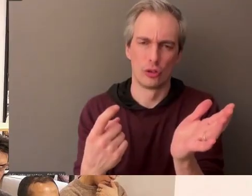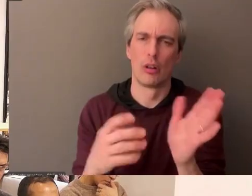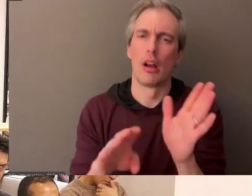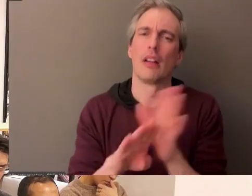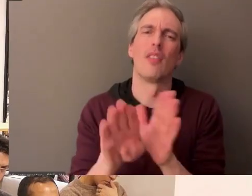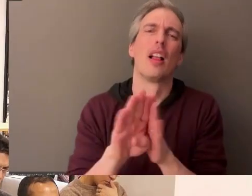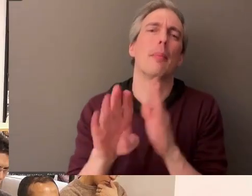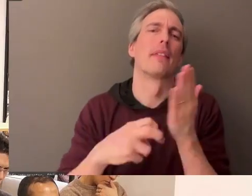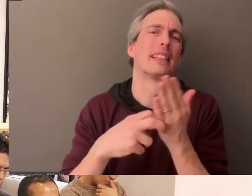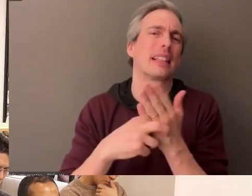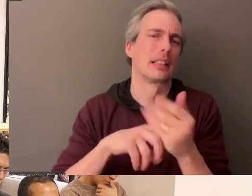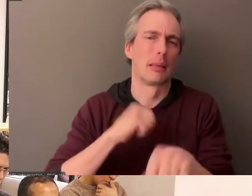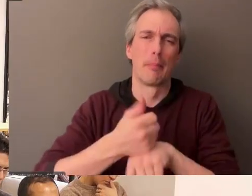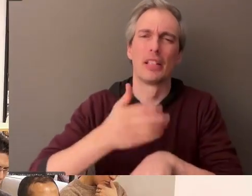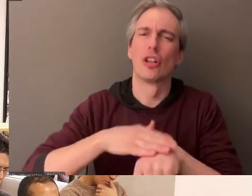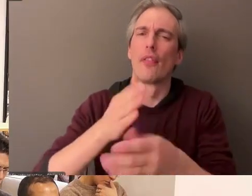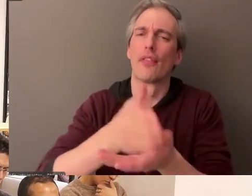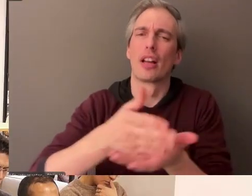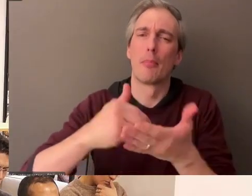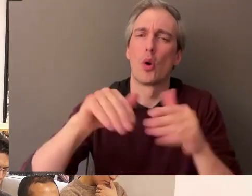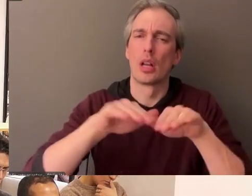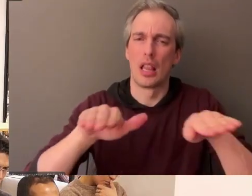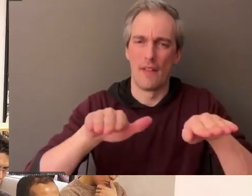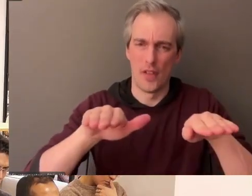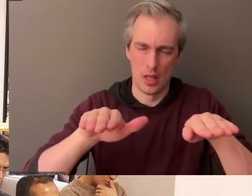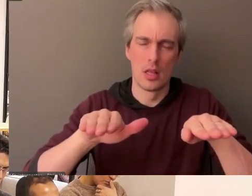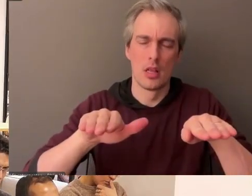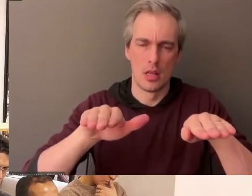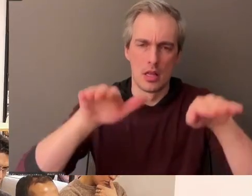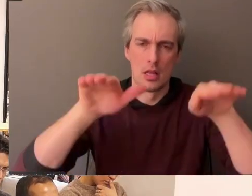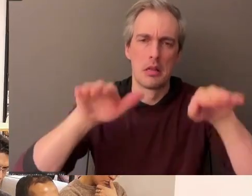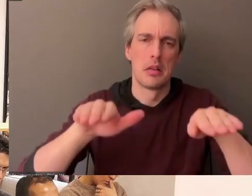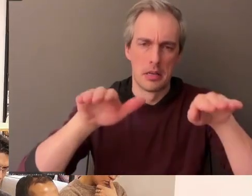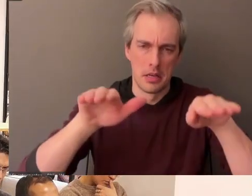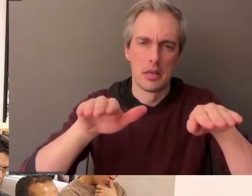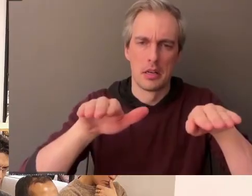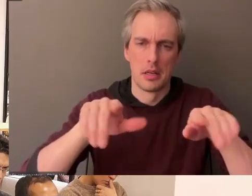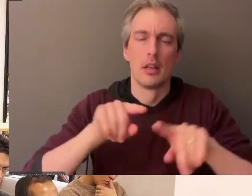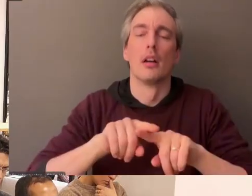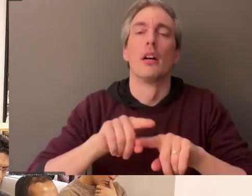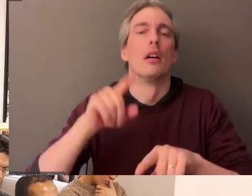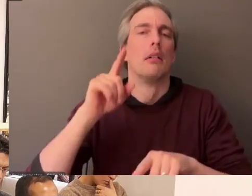Sure, yeah. But I'm asking... For the day-to-day development, for other... Like...